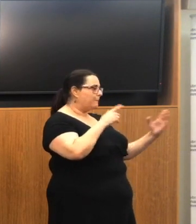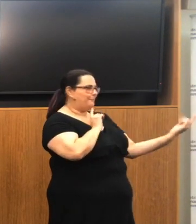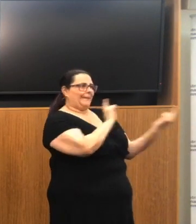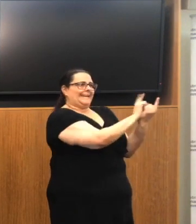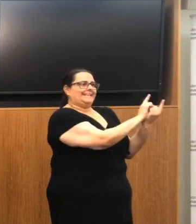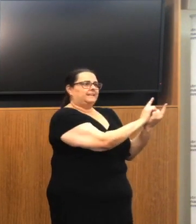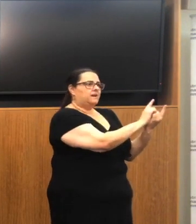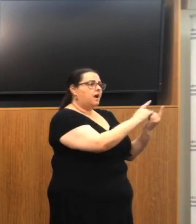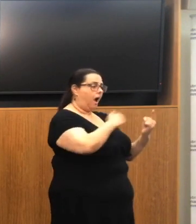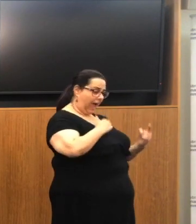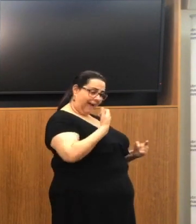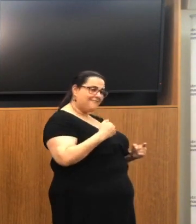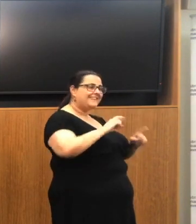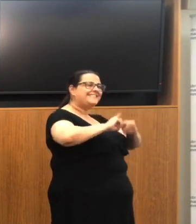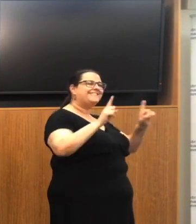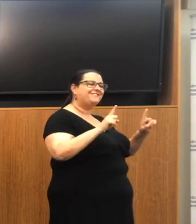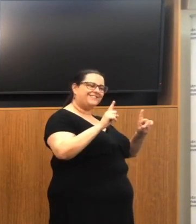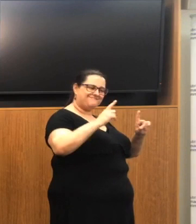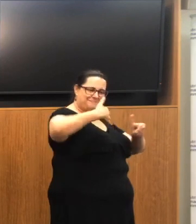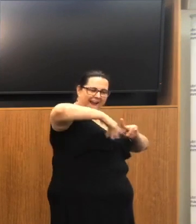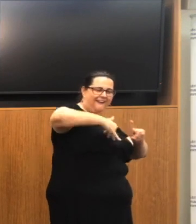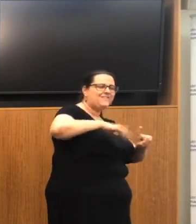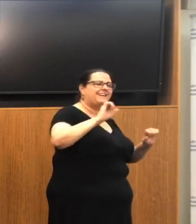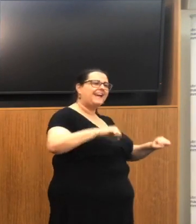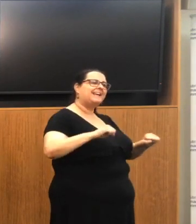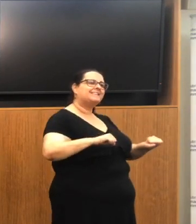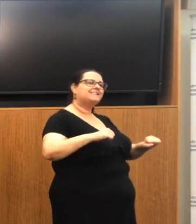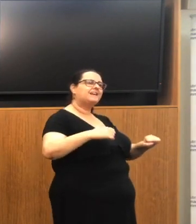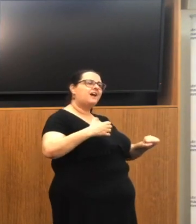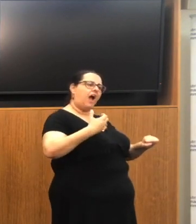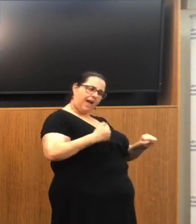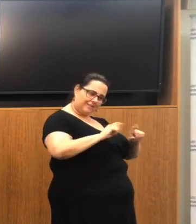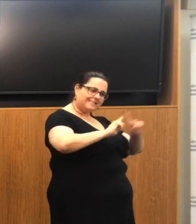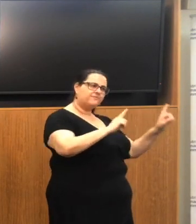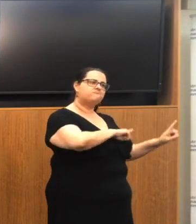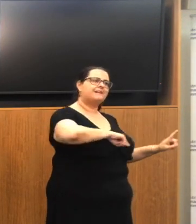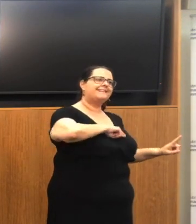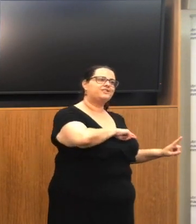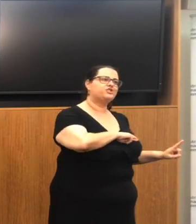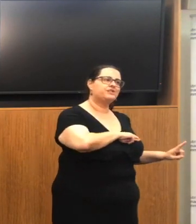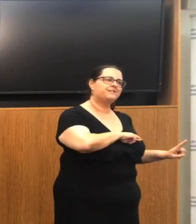and dress differently, I believe in a different thing, does not mean I'm different.